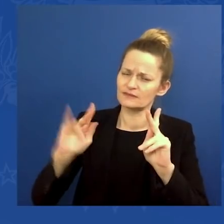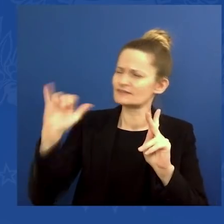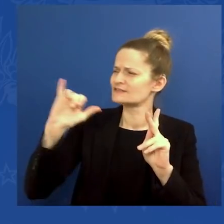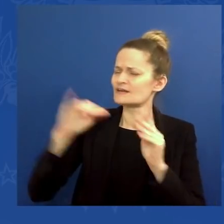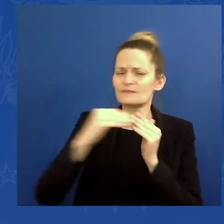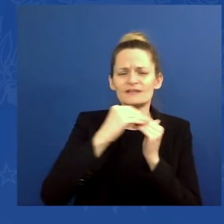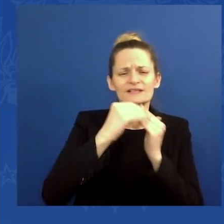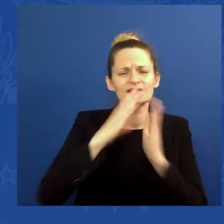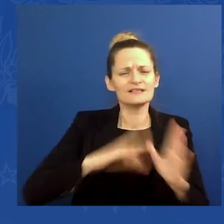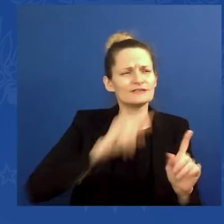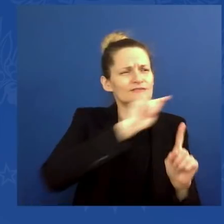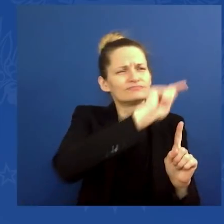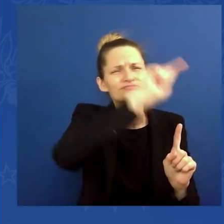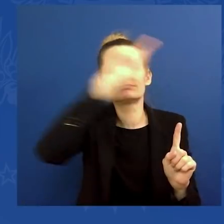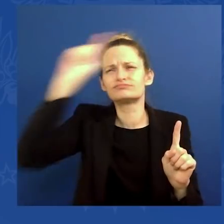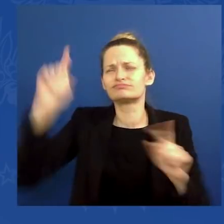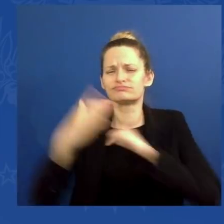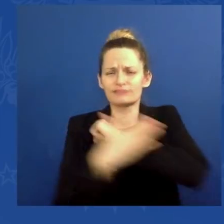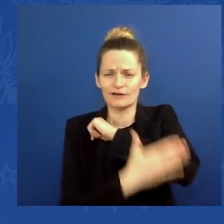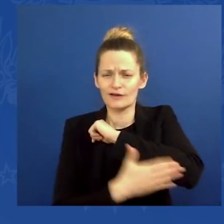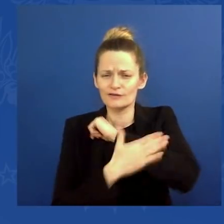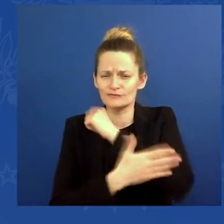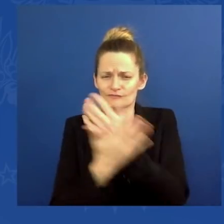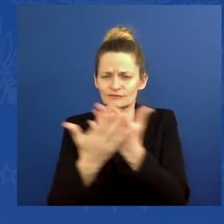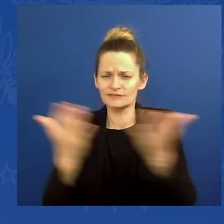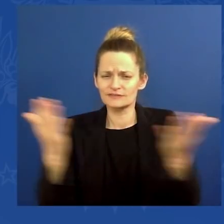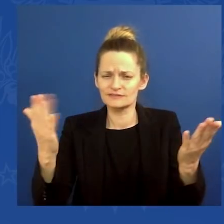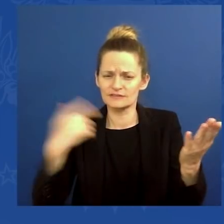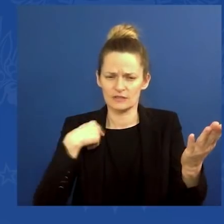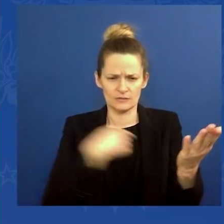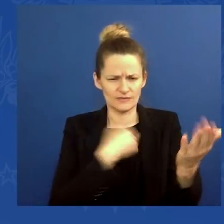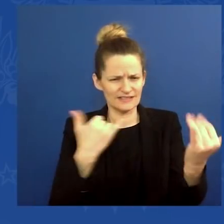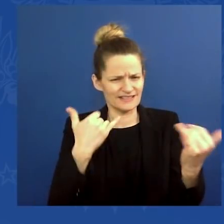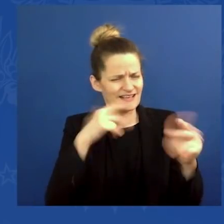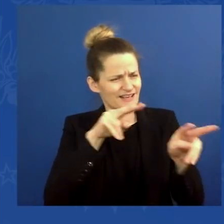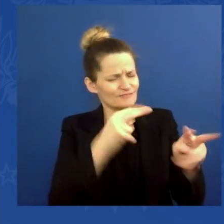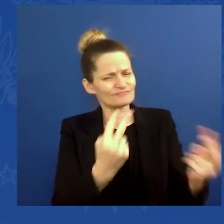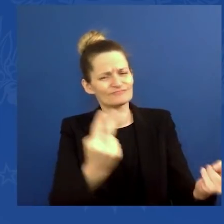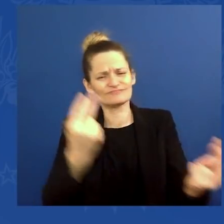are charged with. St. Patrick is remembered for his simplicity